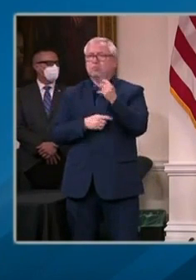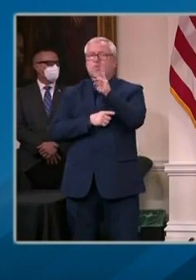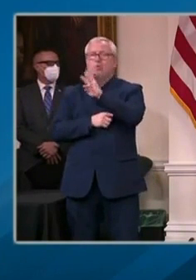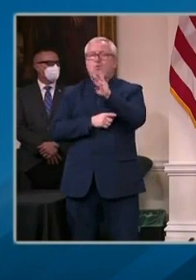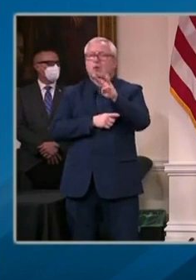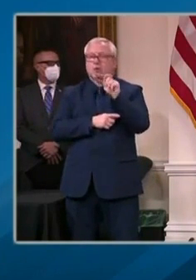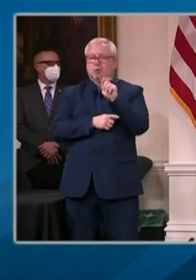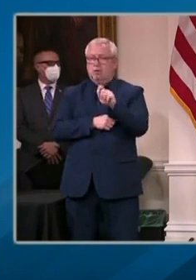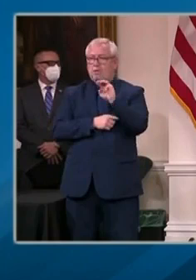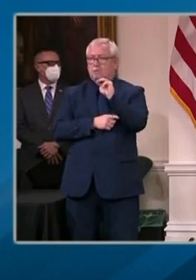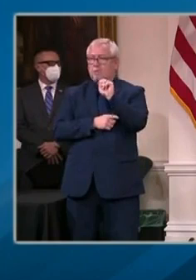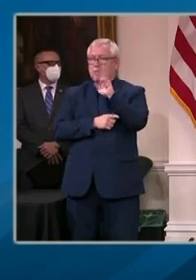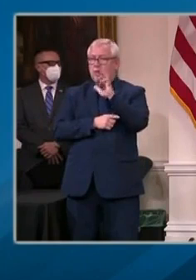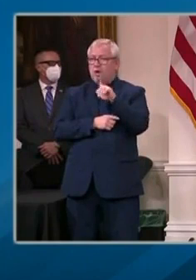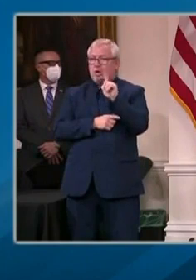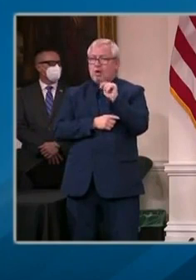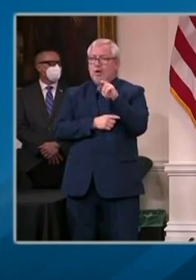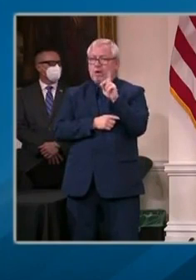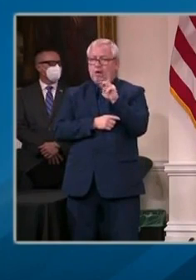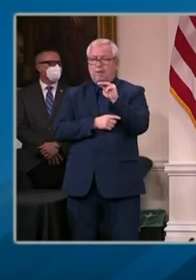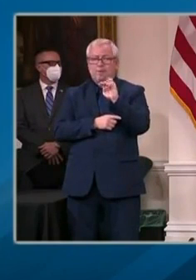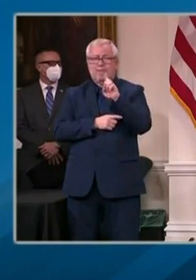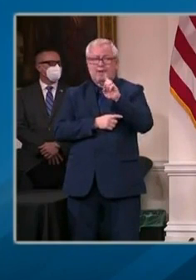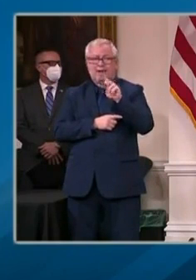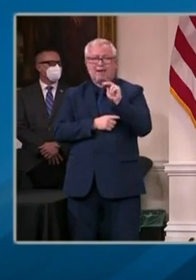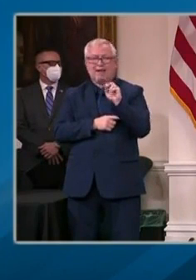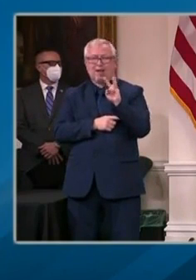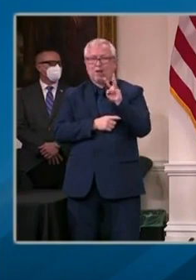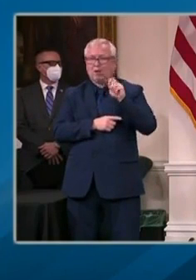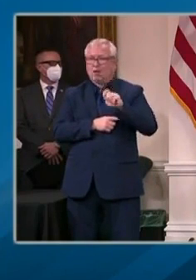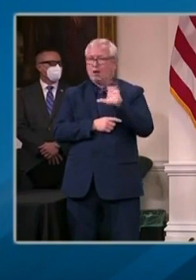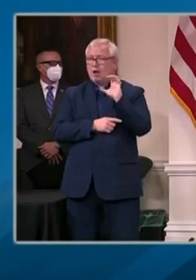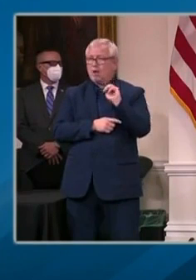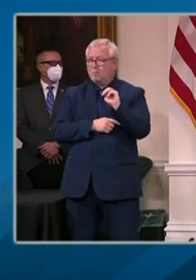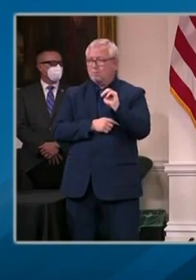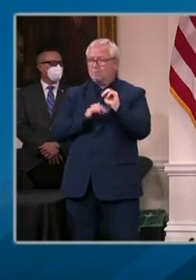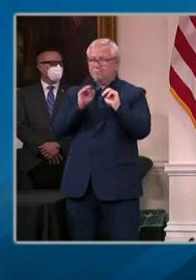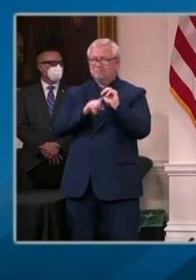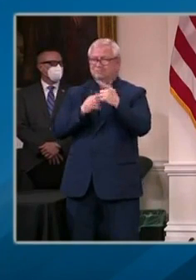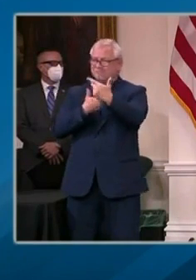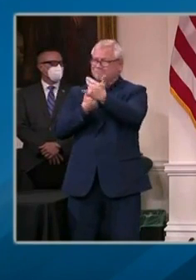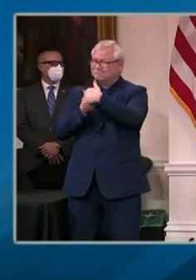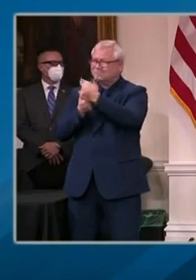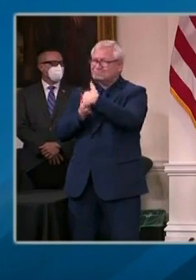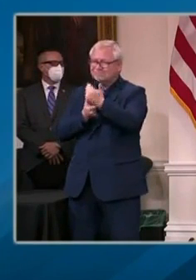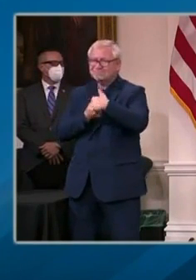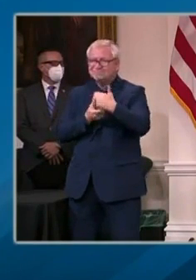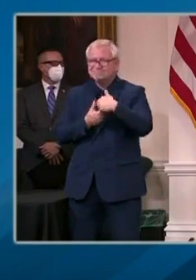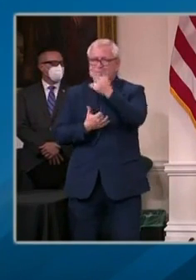ANYONE IN INTERESTED IN SERVING CAN GO TO W WFRPBLGTW.MARYLAND M NOW.COM.